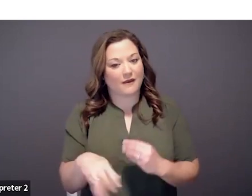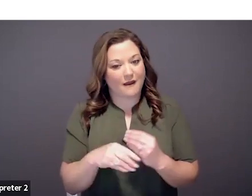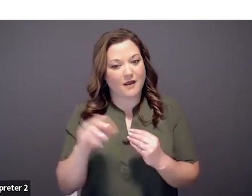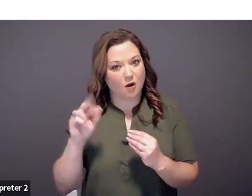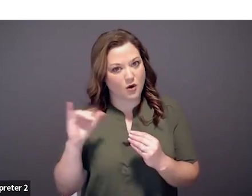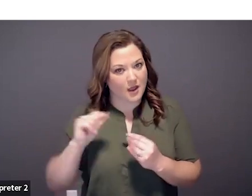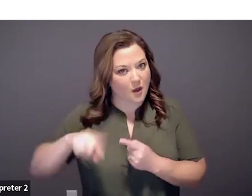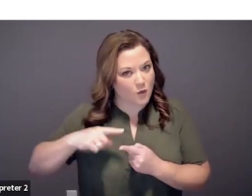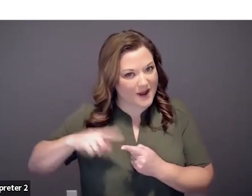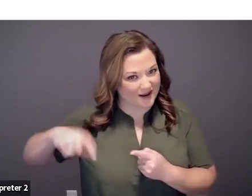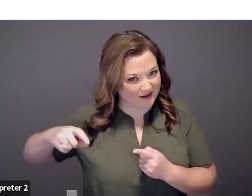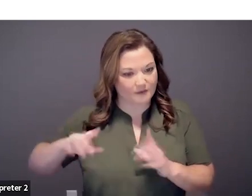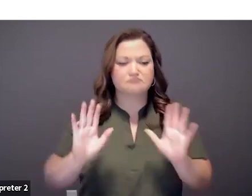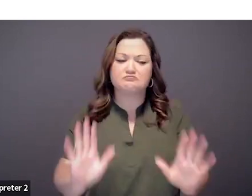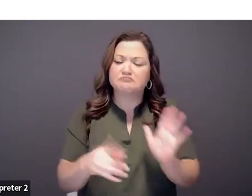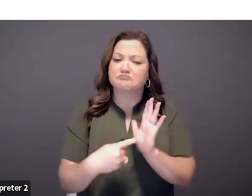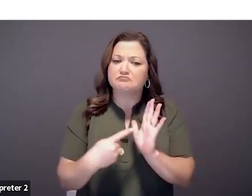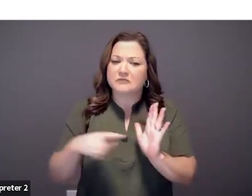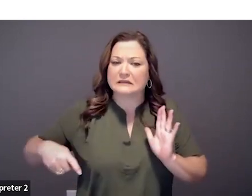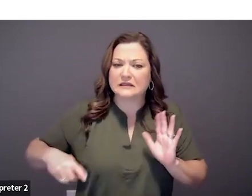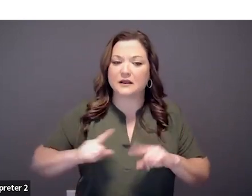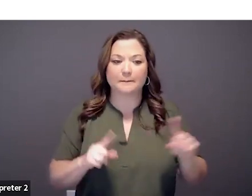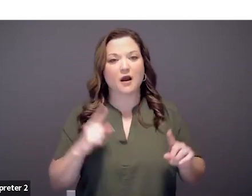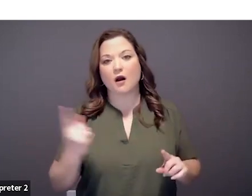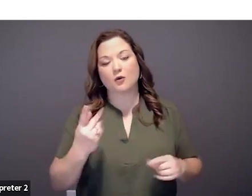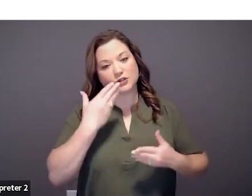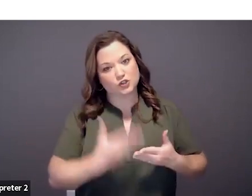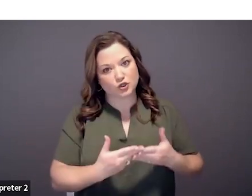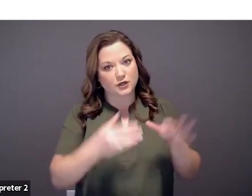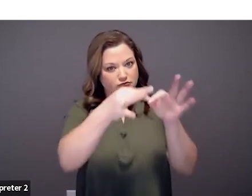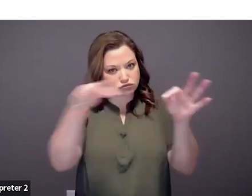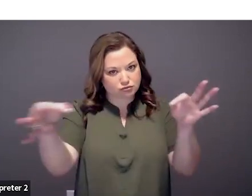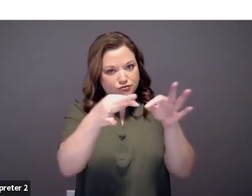but always make sure that you're writing good semantic HTML first.